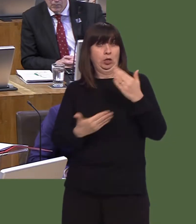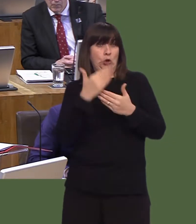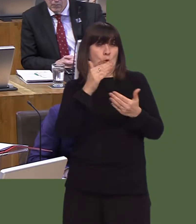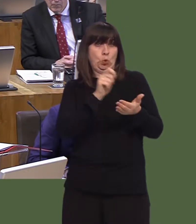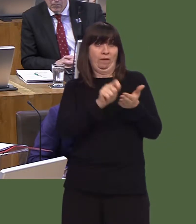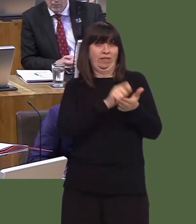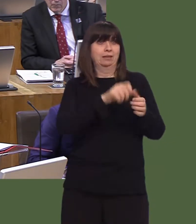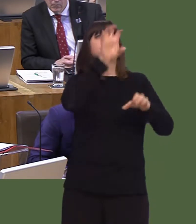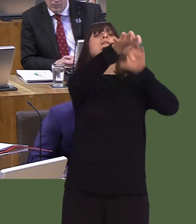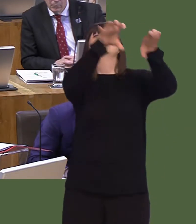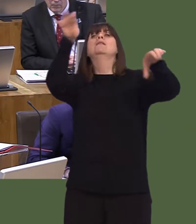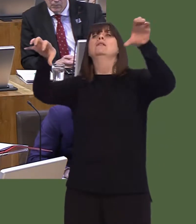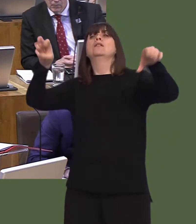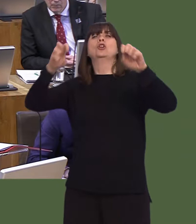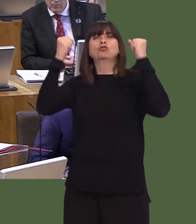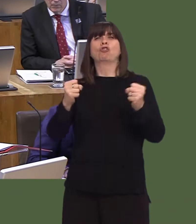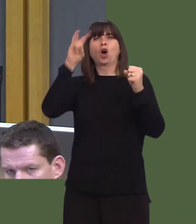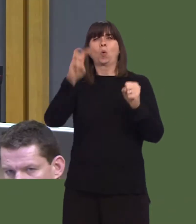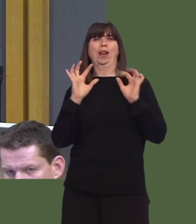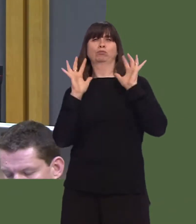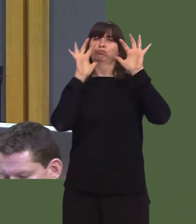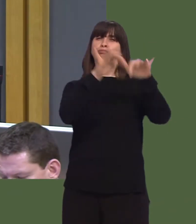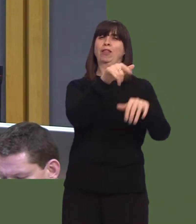where we know that the Welsh heritage is strong in order to utilise the diaspora